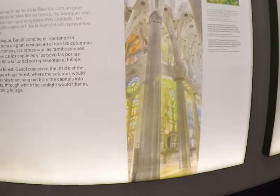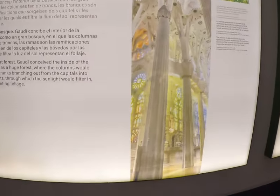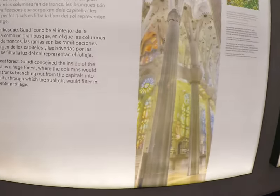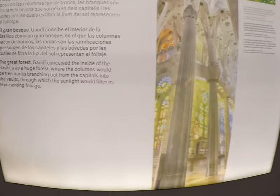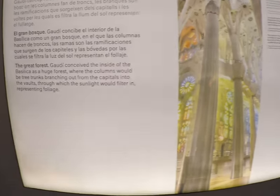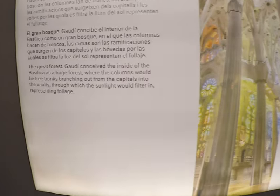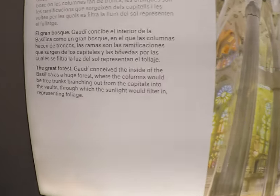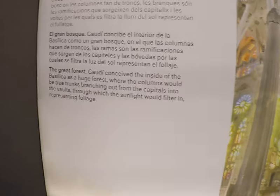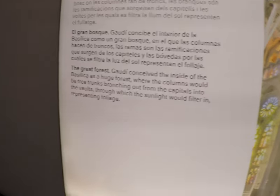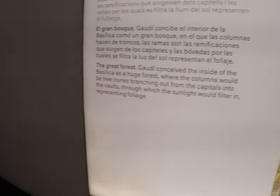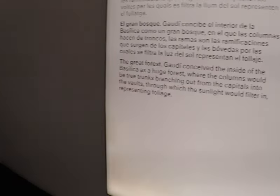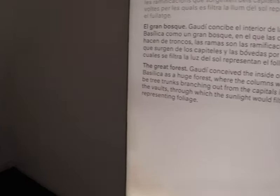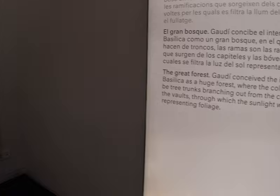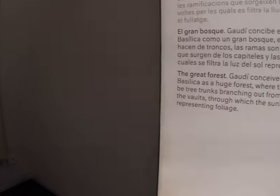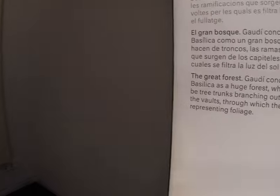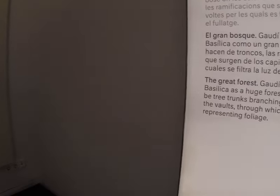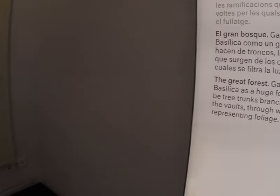THE GREAT FOREST